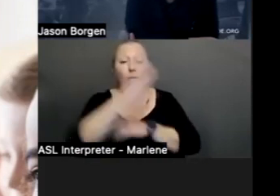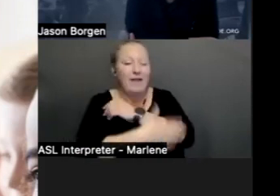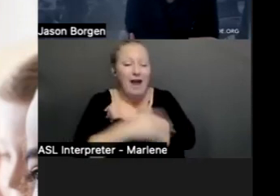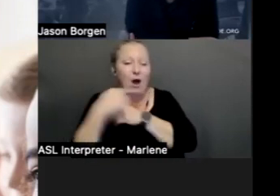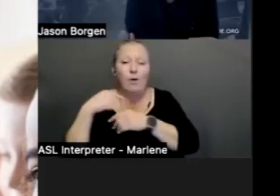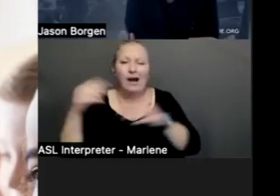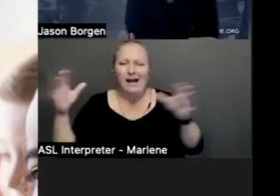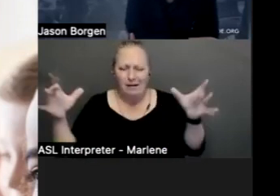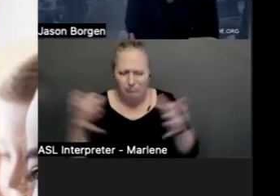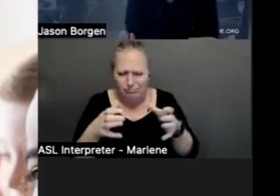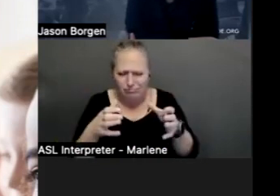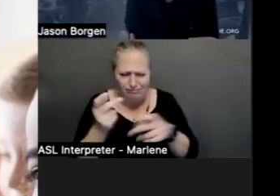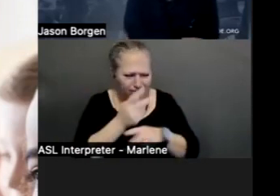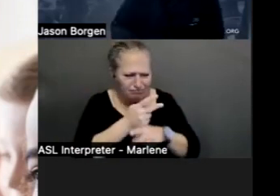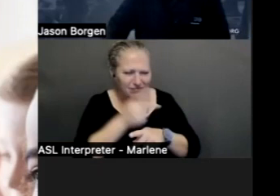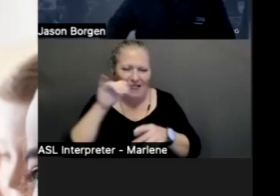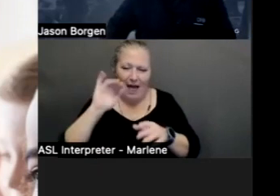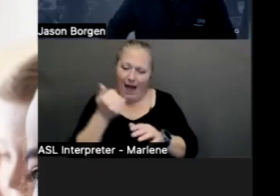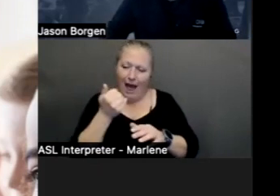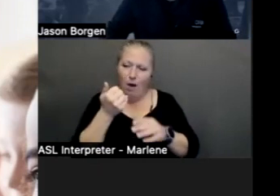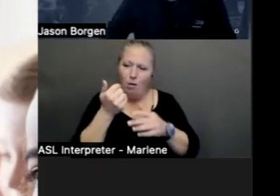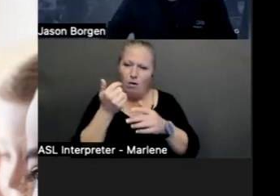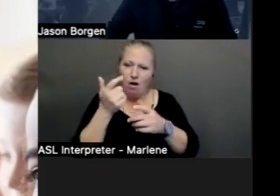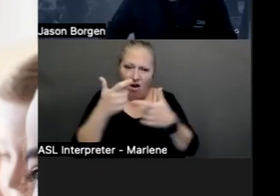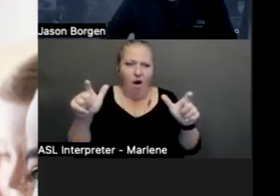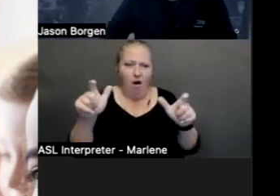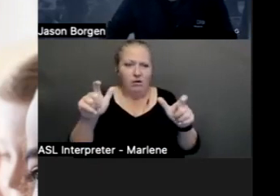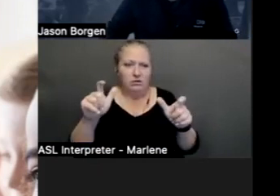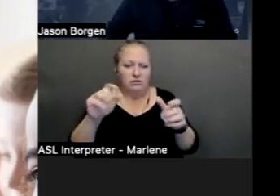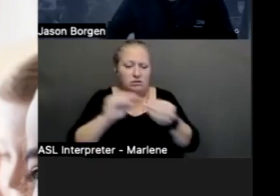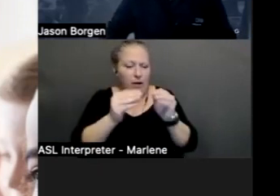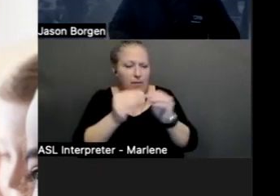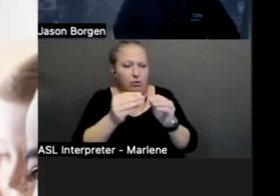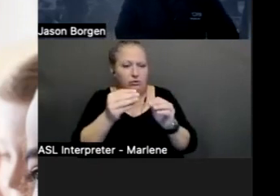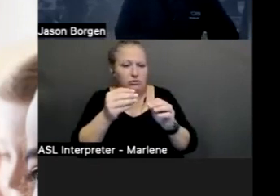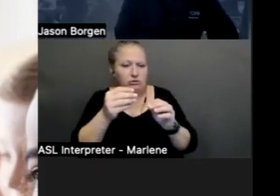said, look, this is our large scope, these are the numbers that we are doing individually and this is